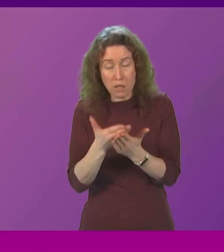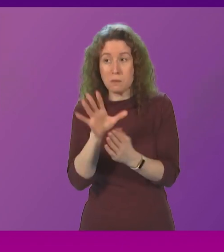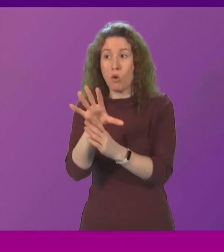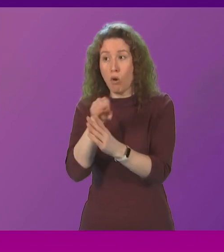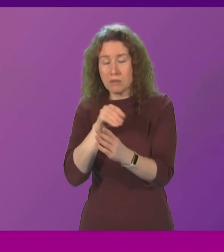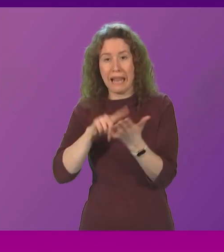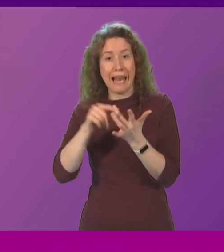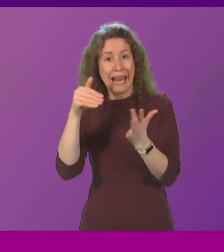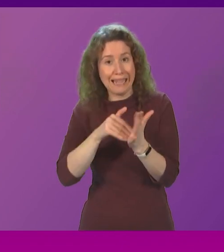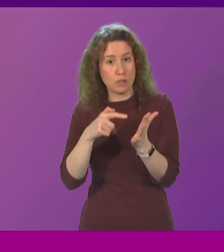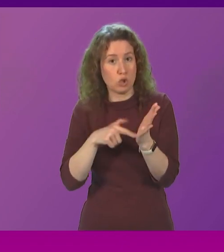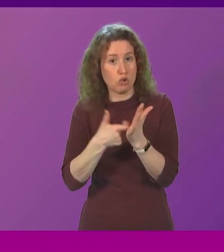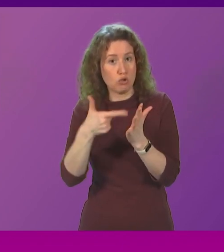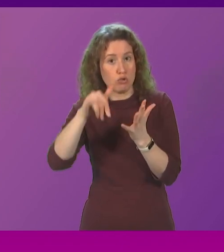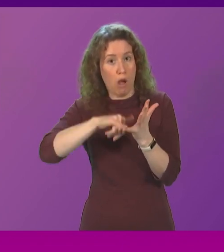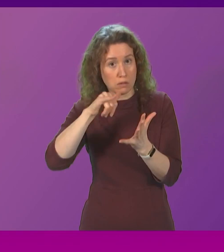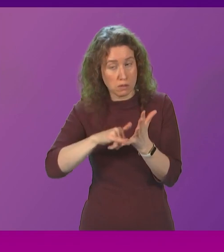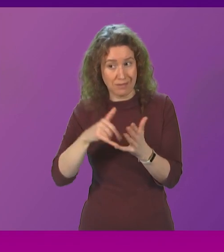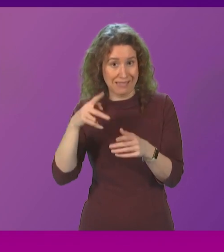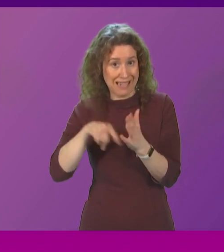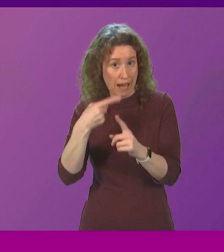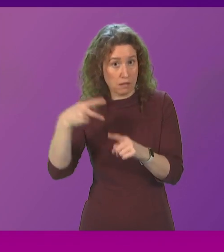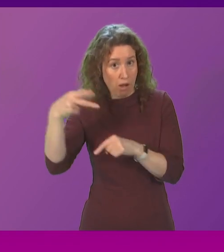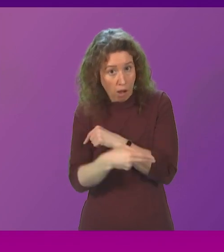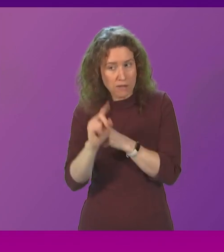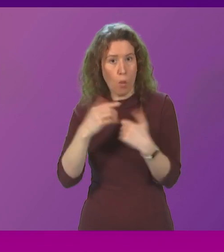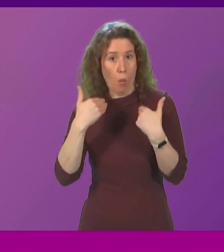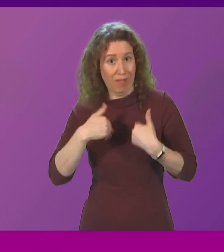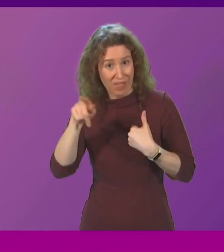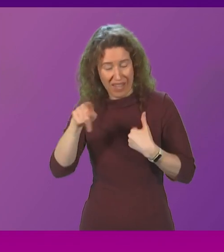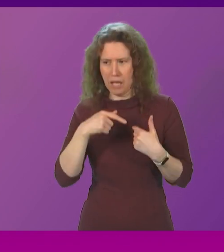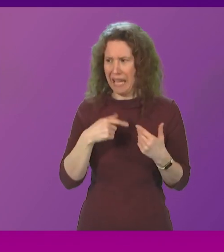Liz Truss’s tax cuts for the wealthiest, we would have had more than £500 million